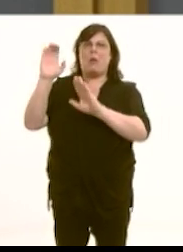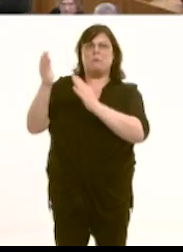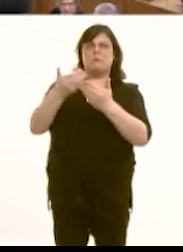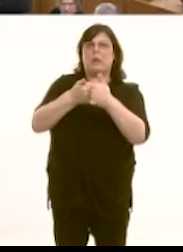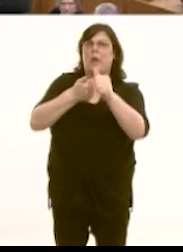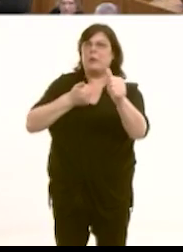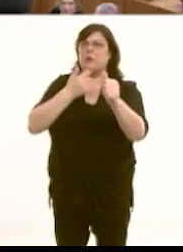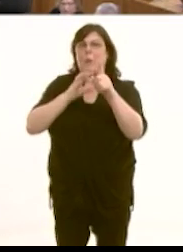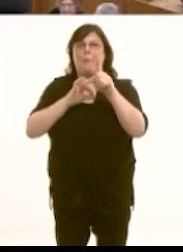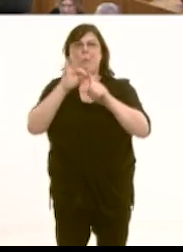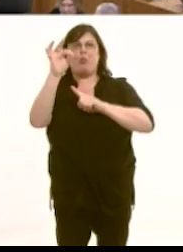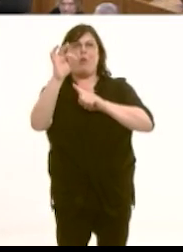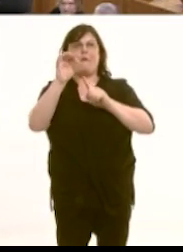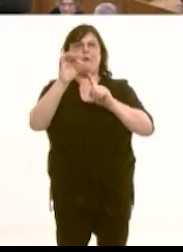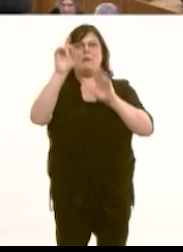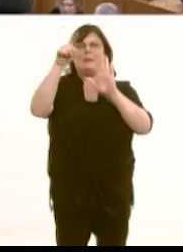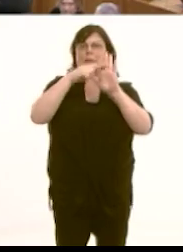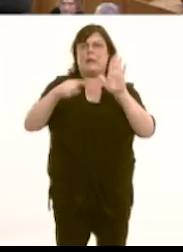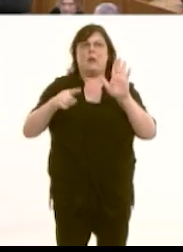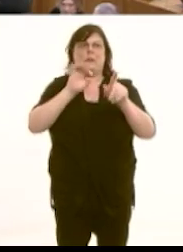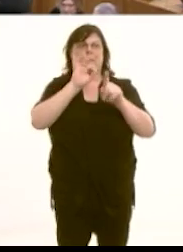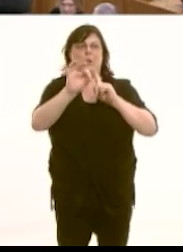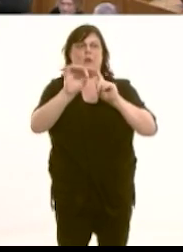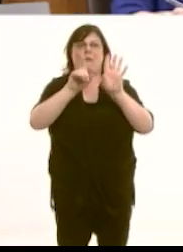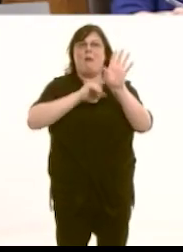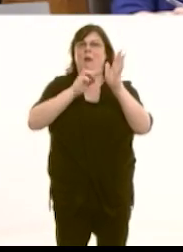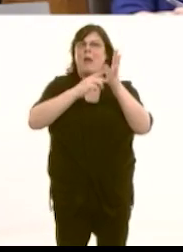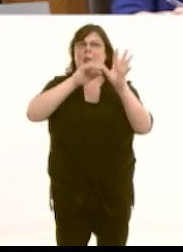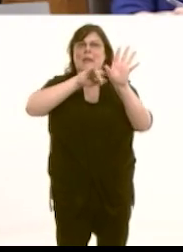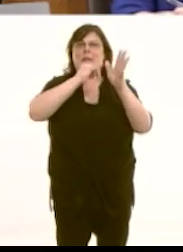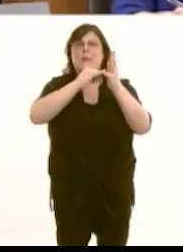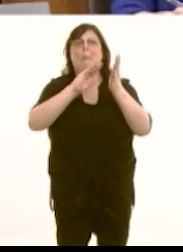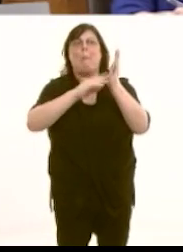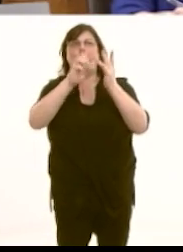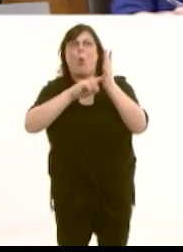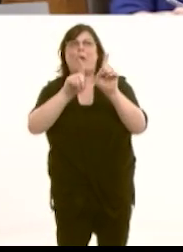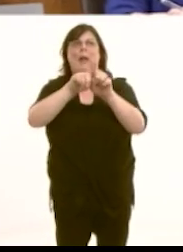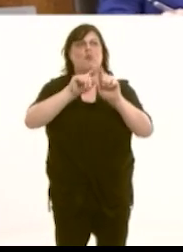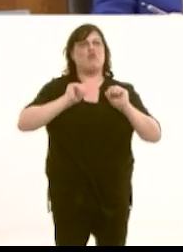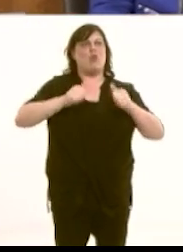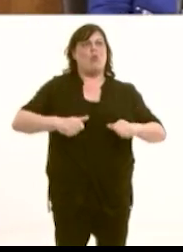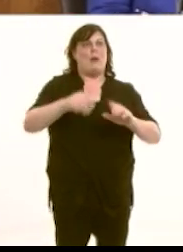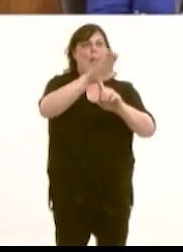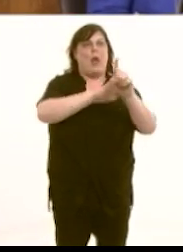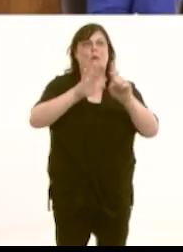in rural areas and in Ynys MÙn? Carwyn Jones: First of all, I understand the point about Ireland, as somebody who has a